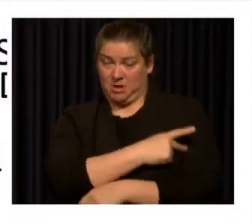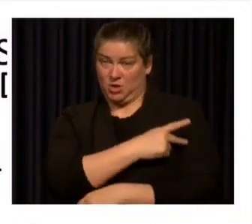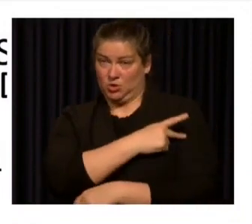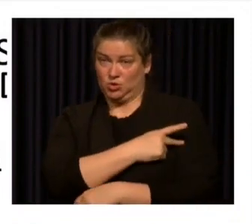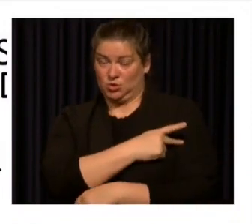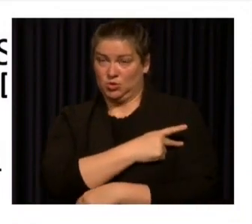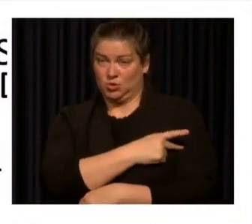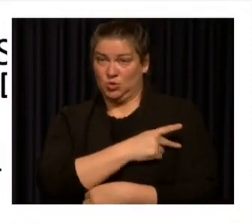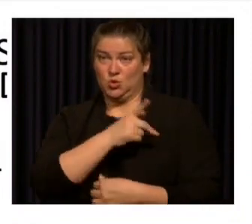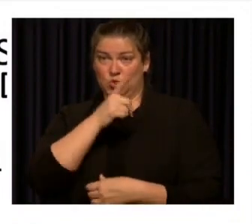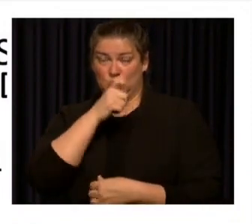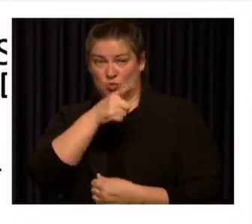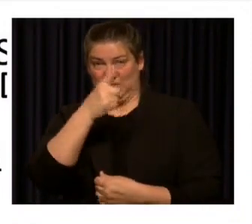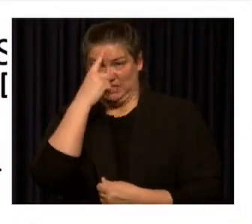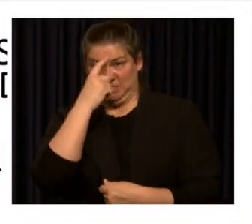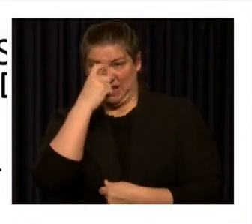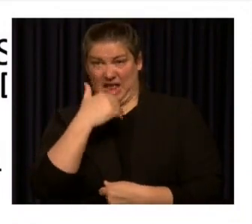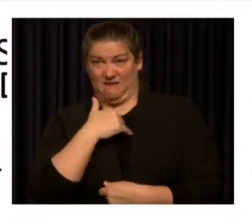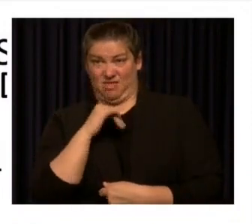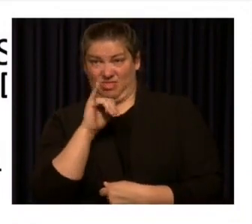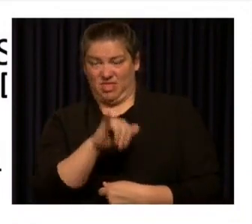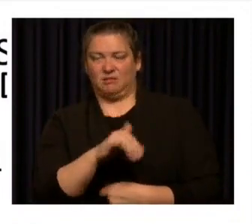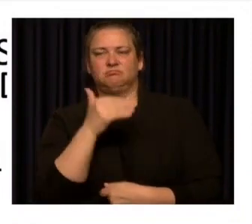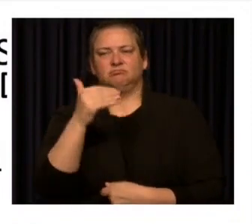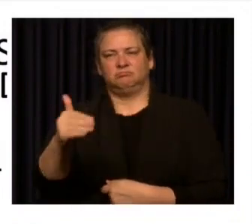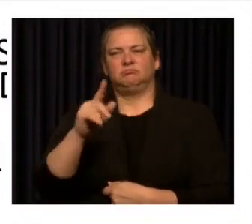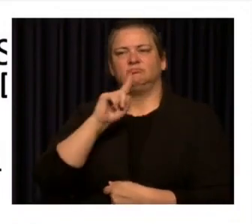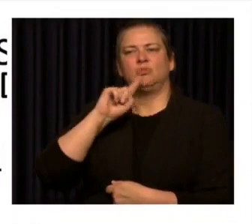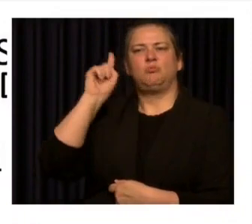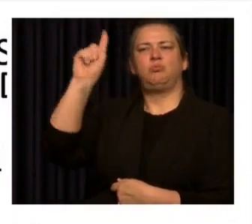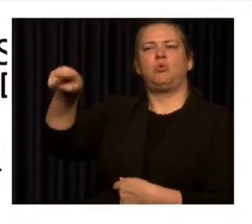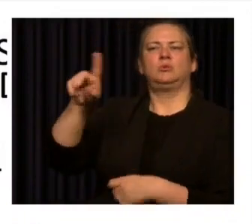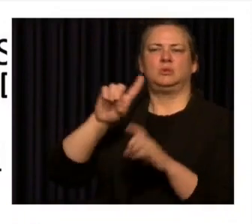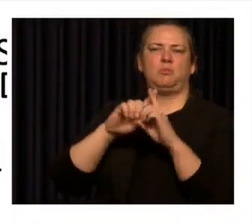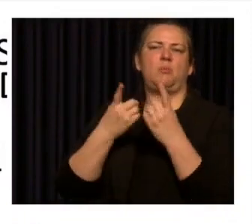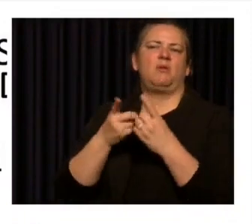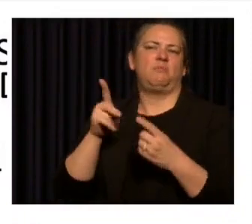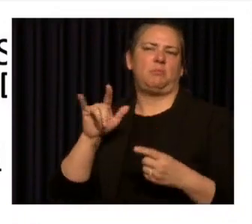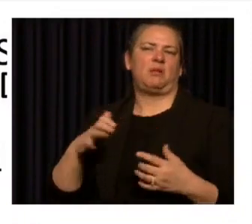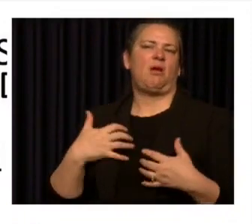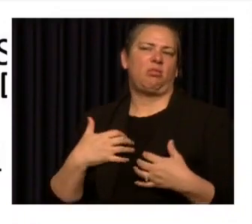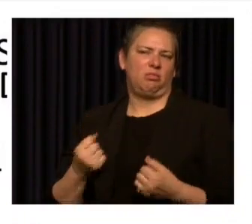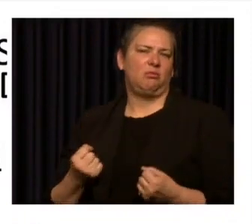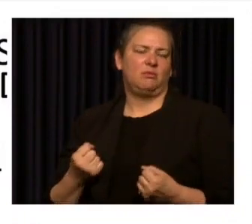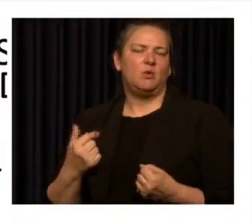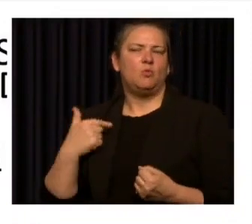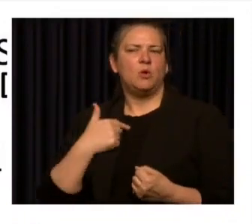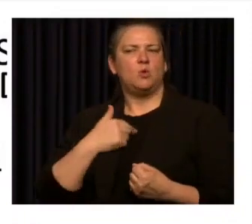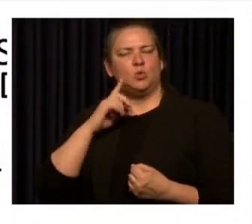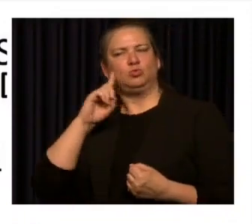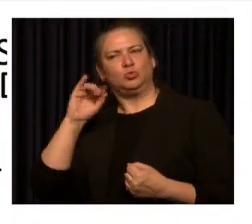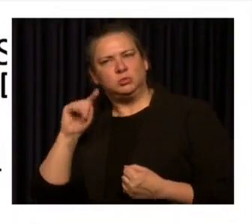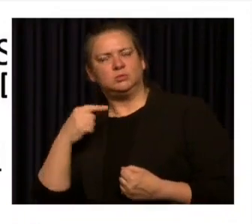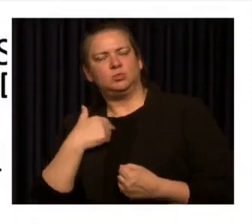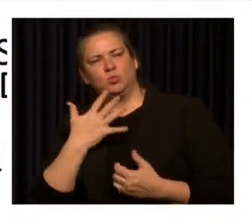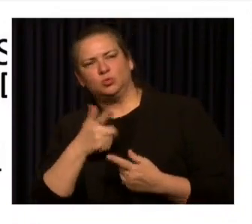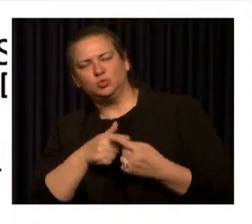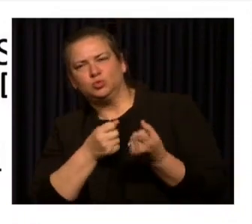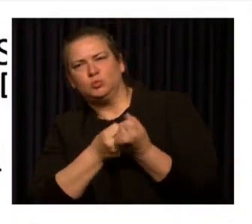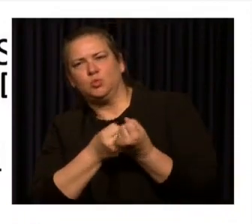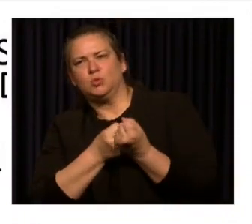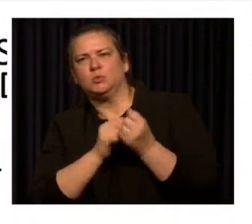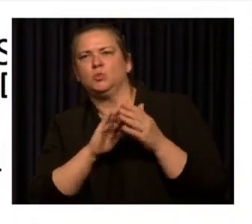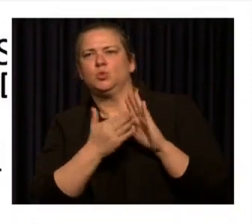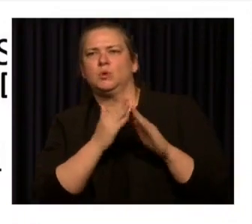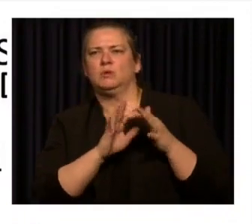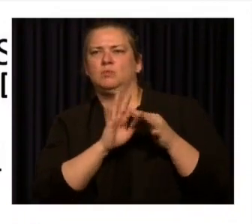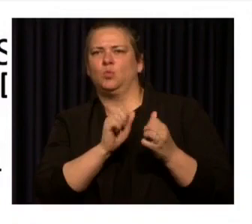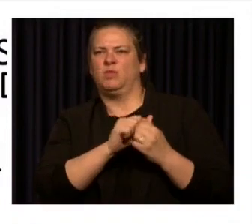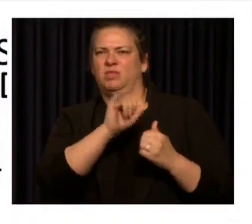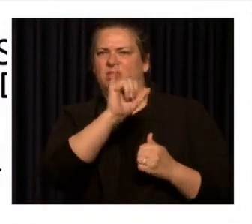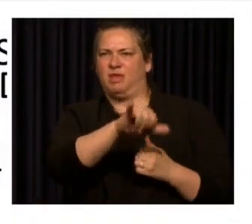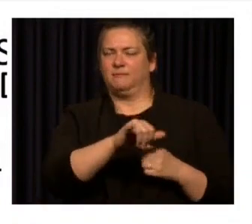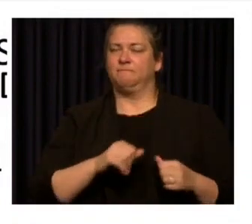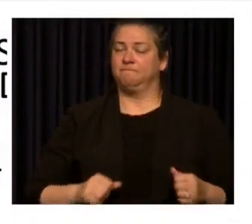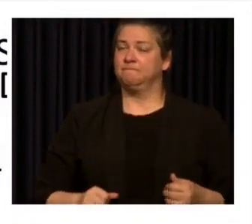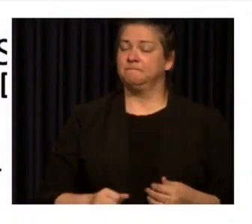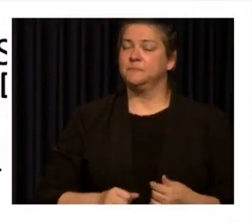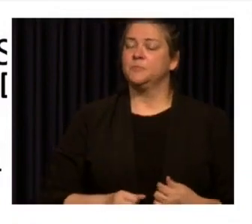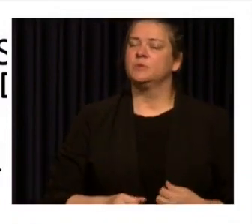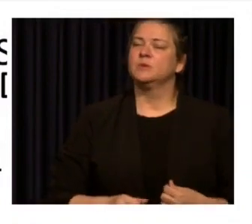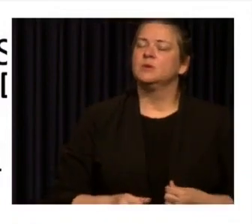GIVING ADDITIONAL INFORMATION ON THE CONDITION UNDER ALSO REQUIRING THAT IF YOU HAVE A PATIENT USE BACK -- YOU SUSPECT HAS THIS CONDITION, THAT YOU REPORT THAT TO THE DEPARTMENT OF